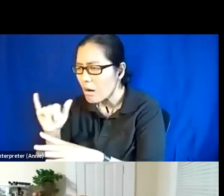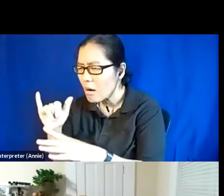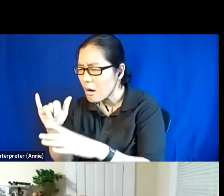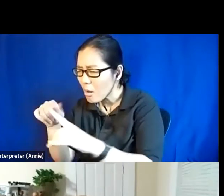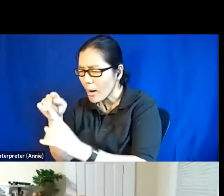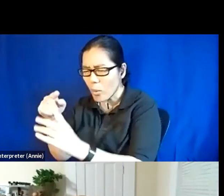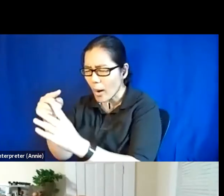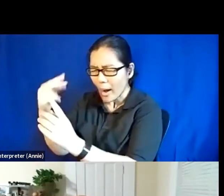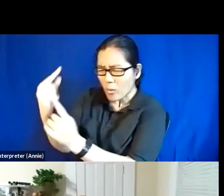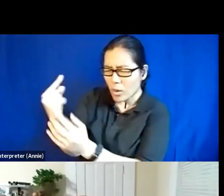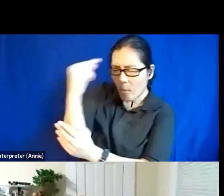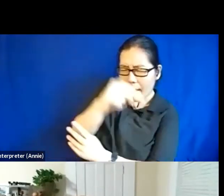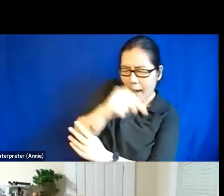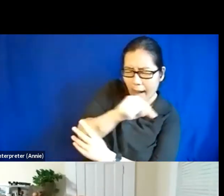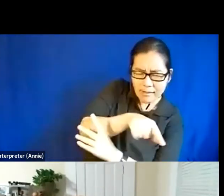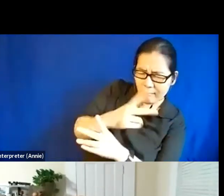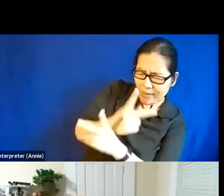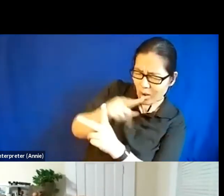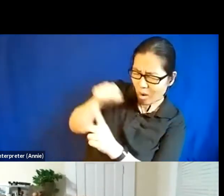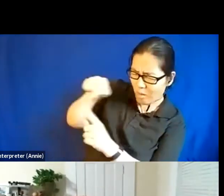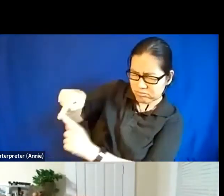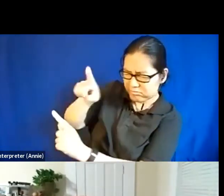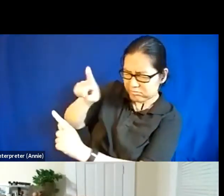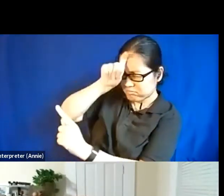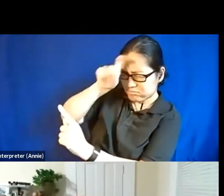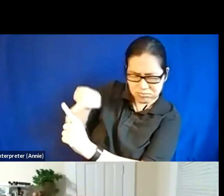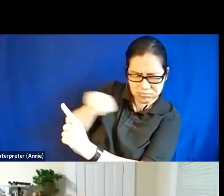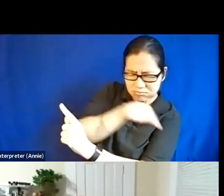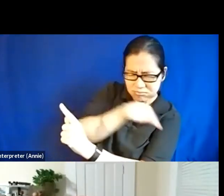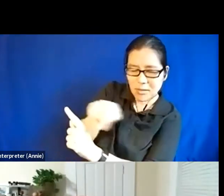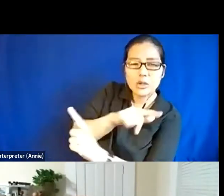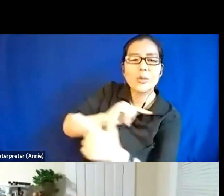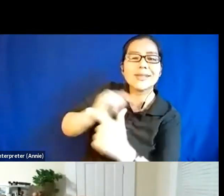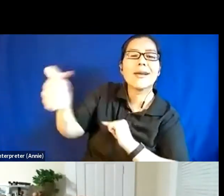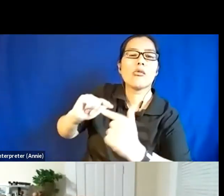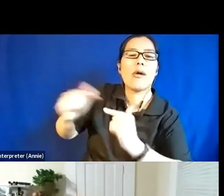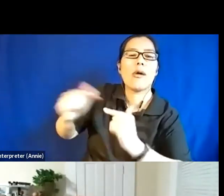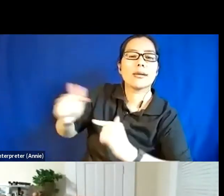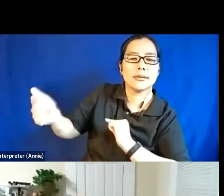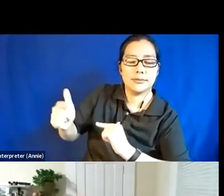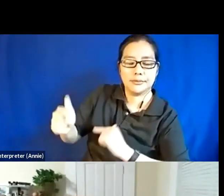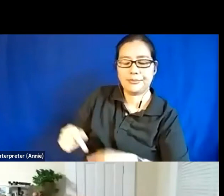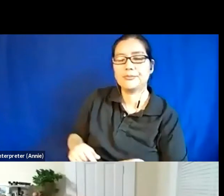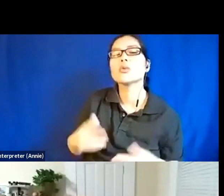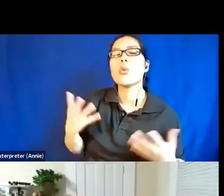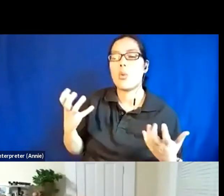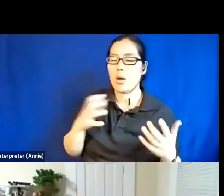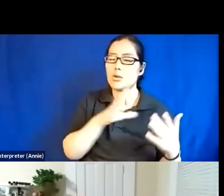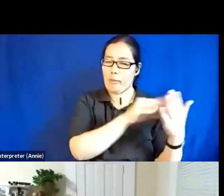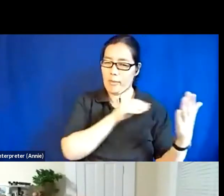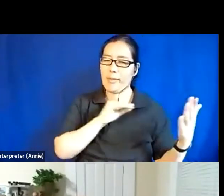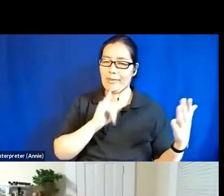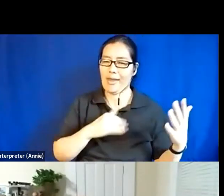go back to that. One of the things we want to try to mimic is the ability of the reader to move back and